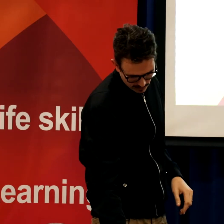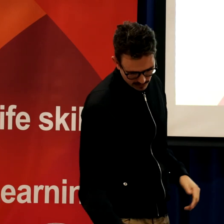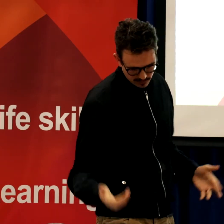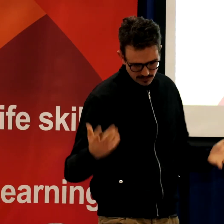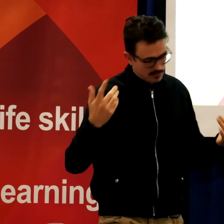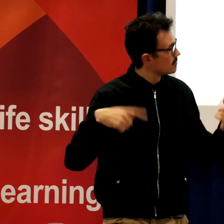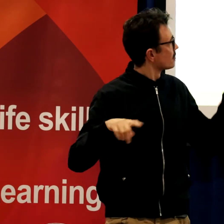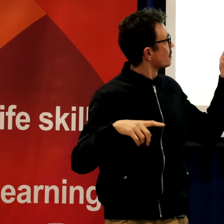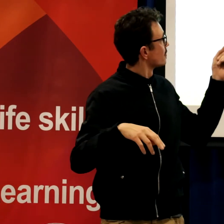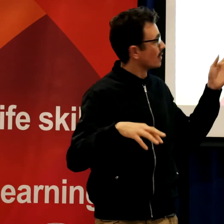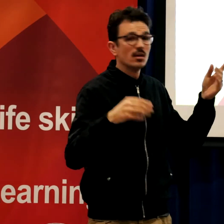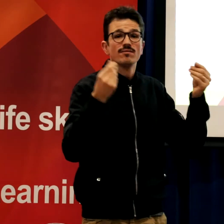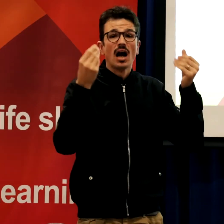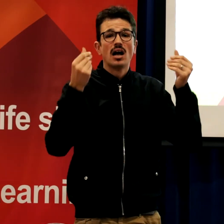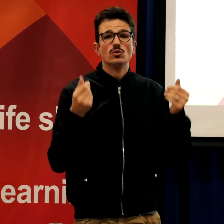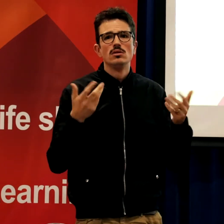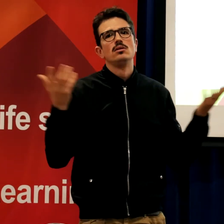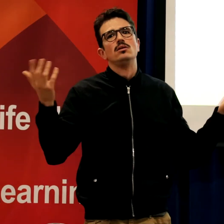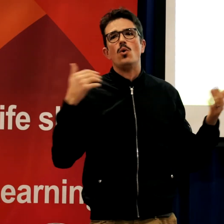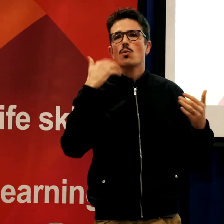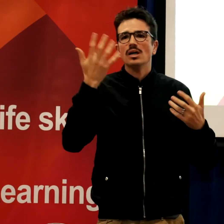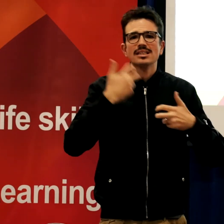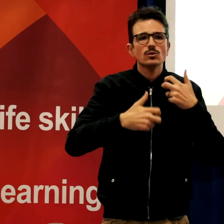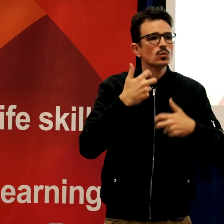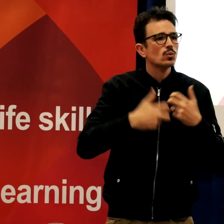and I will choose that over the others, any time.